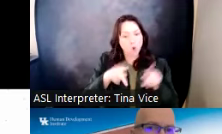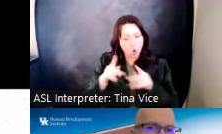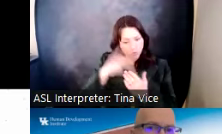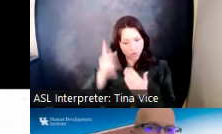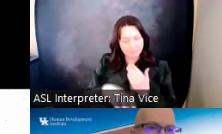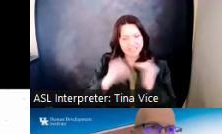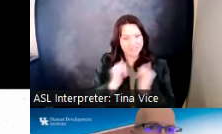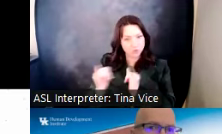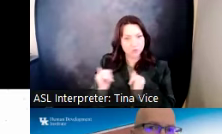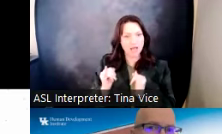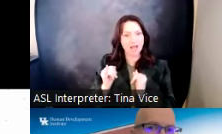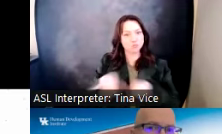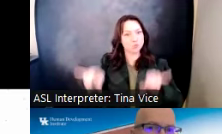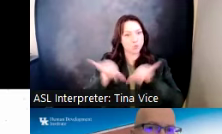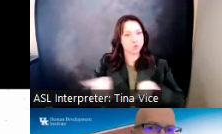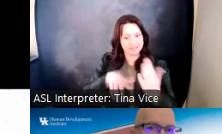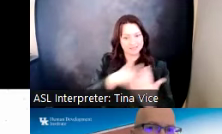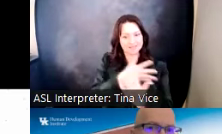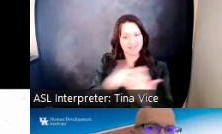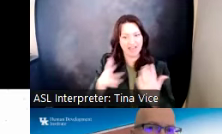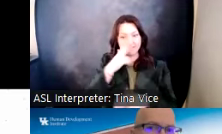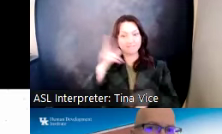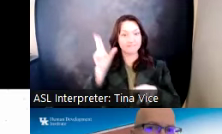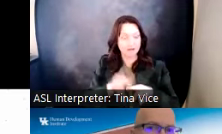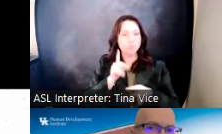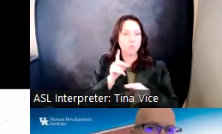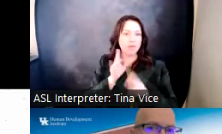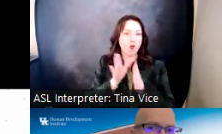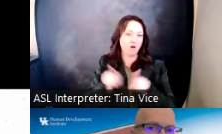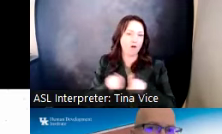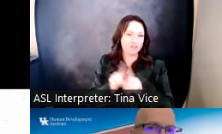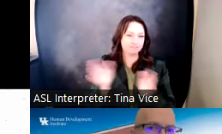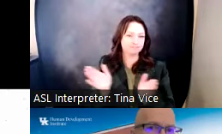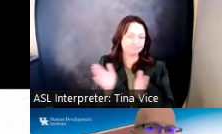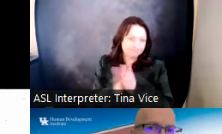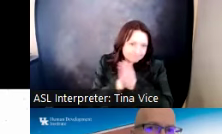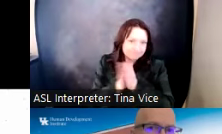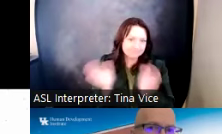were often promoters of physical activity. And then lastly at the educational or at